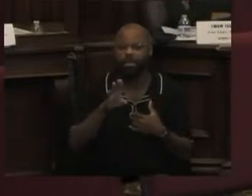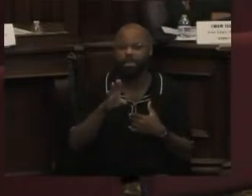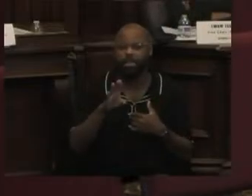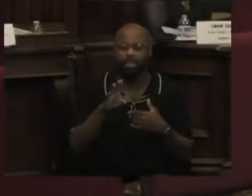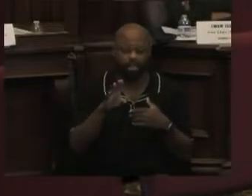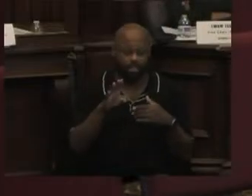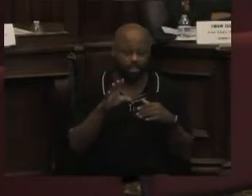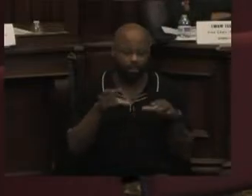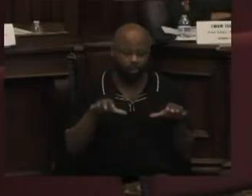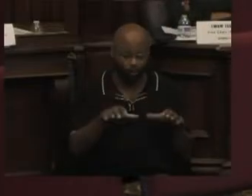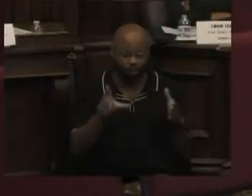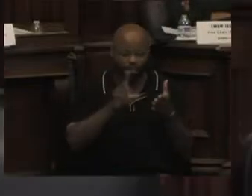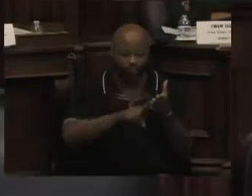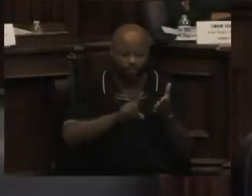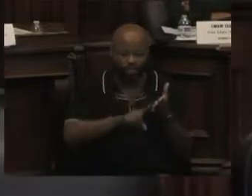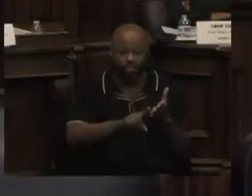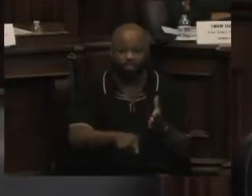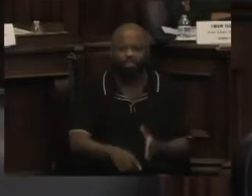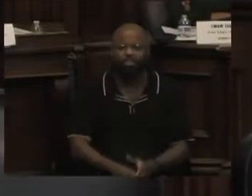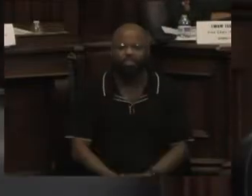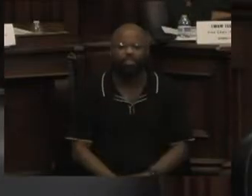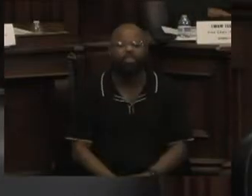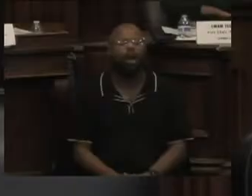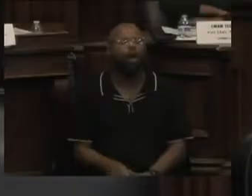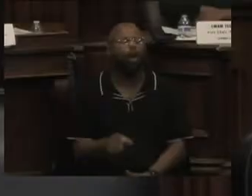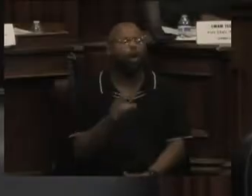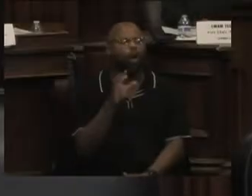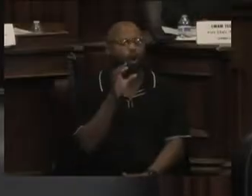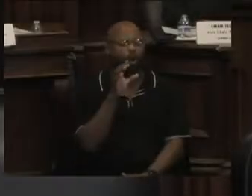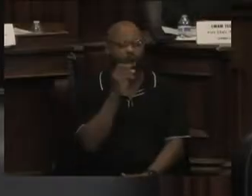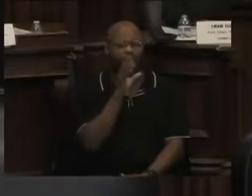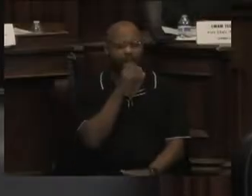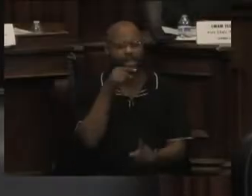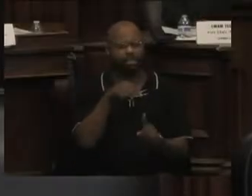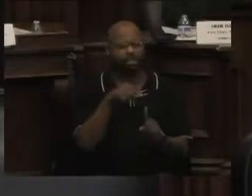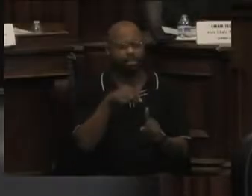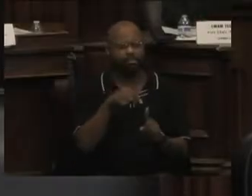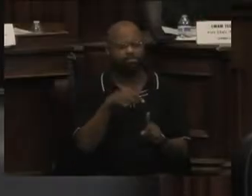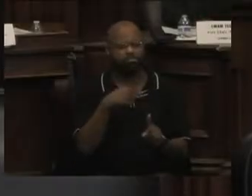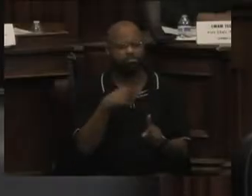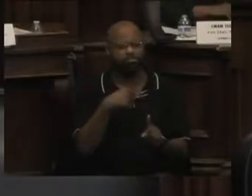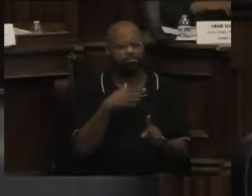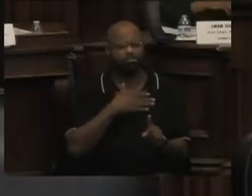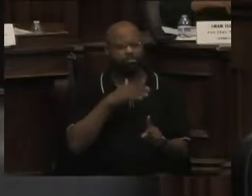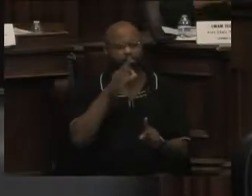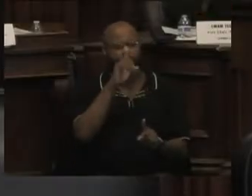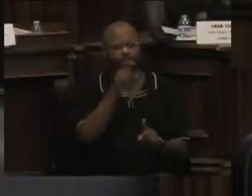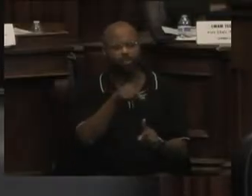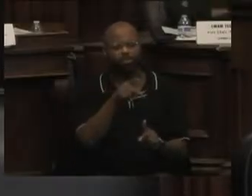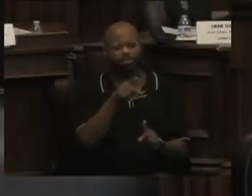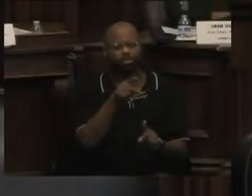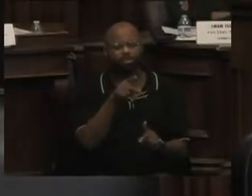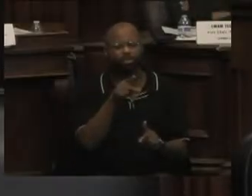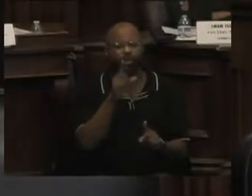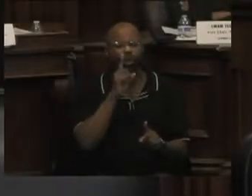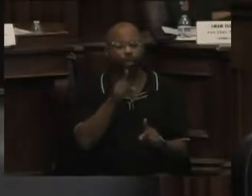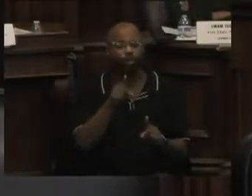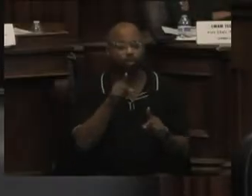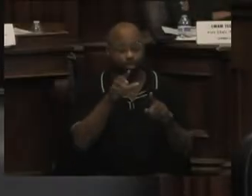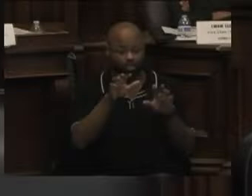have a outside police accountability board doing investigations. Okay. I guess